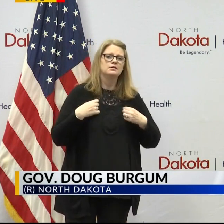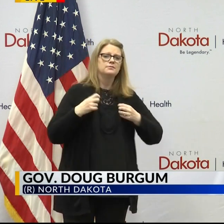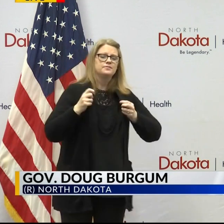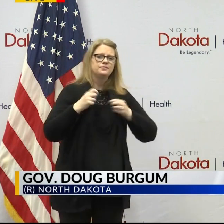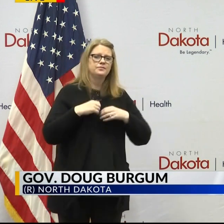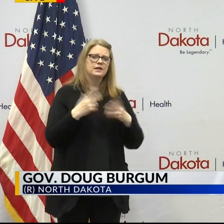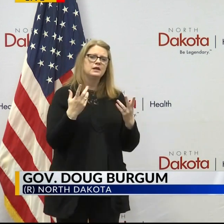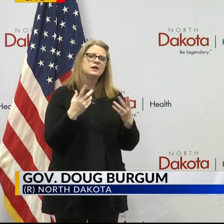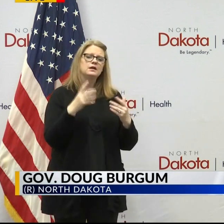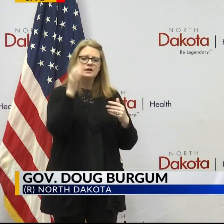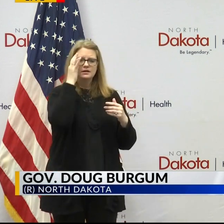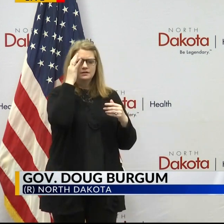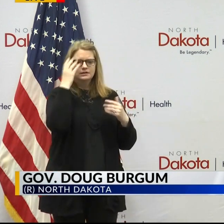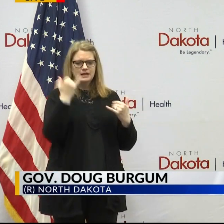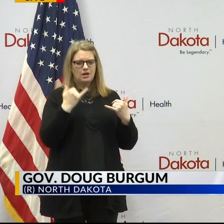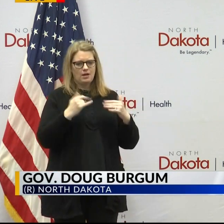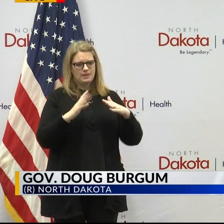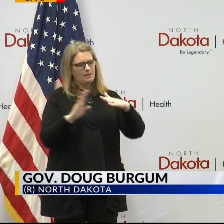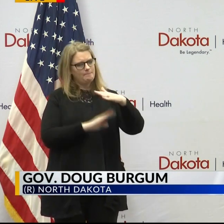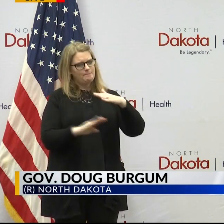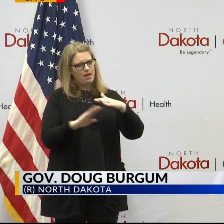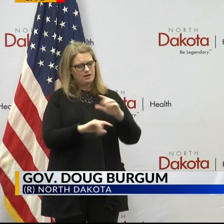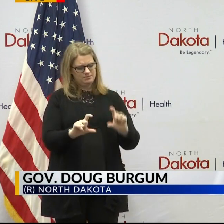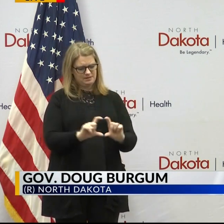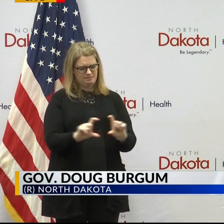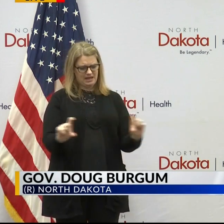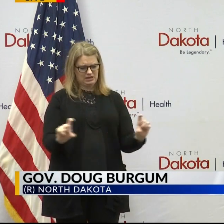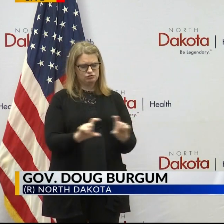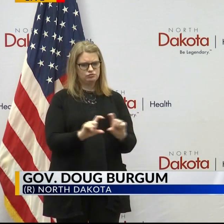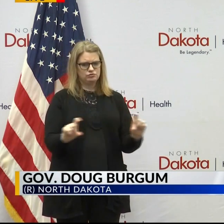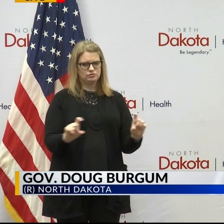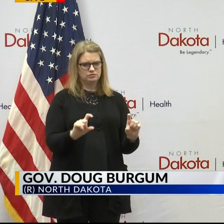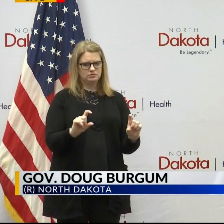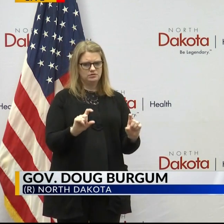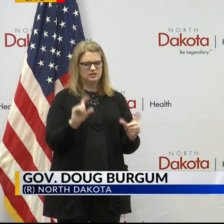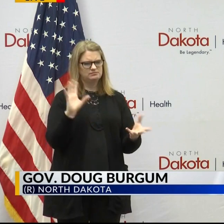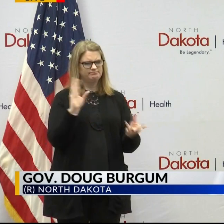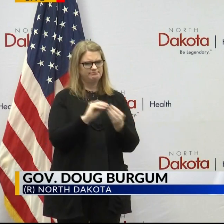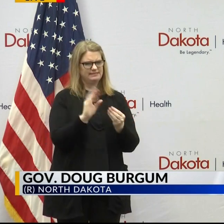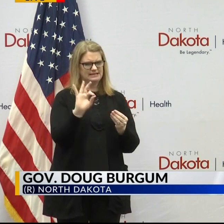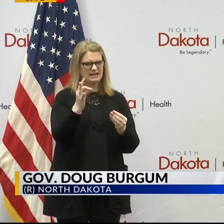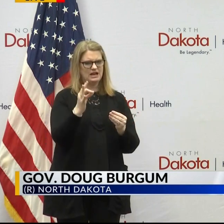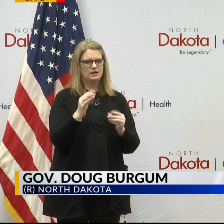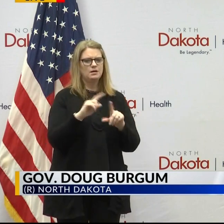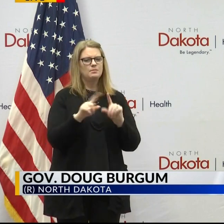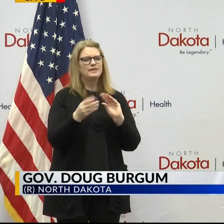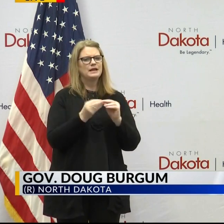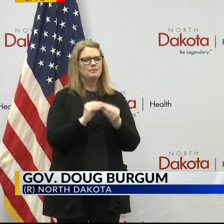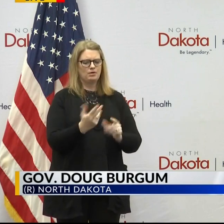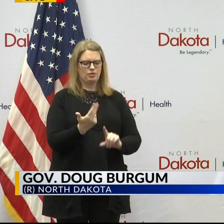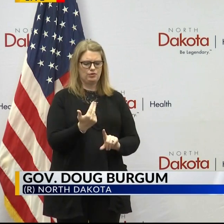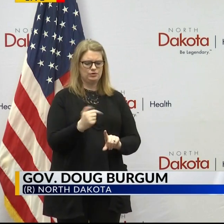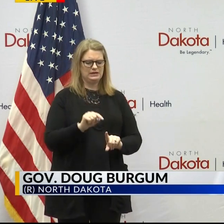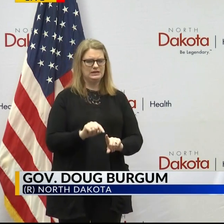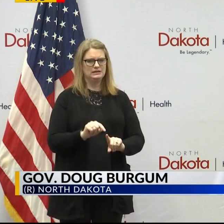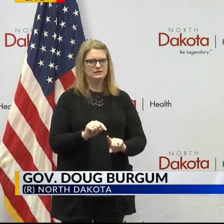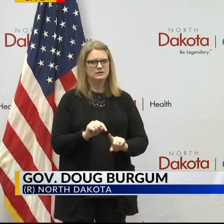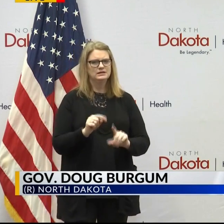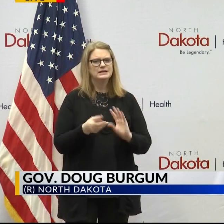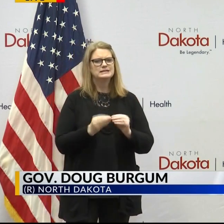HOLIDAY WEEKEND WHO HAS LOST A LOVED ONE FROM THE DEADLY COVID-19 DISEASE. WE WANT TO ALSO HIGHLIGHT ANOTHER IMPORTANT THING, ON THE BOTTOM OF THE PAGE THAT WE HAVE